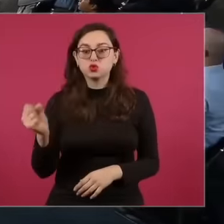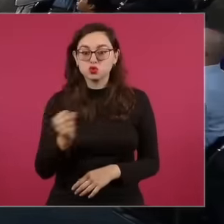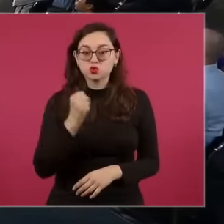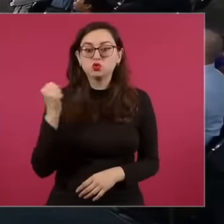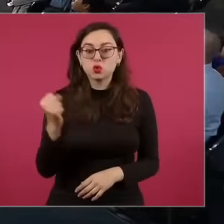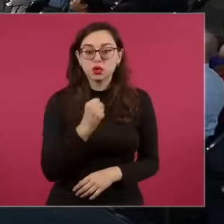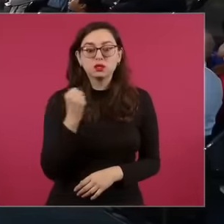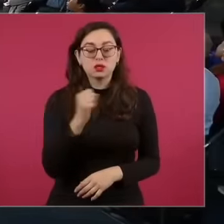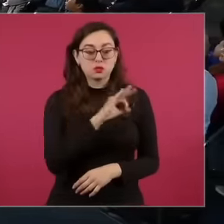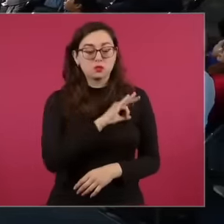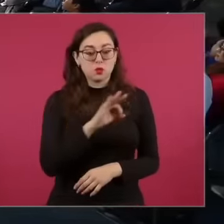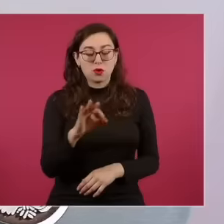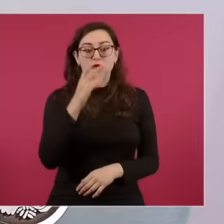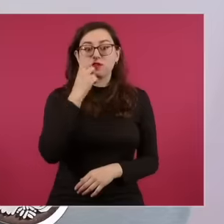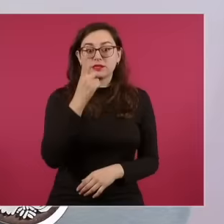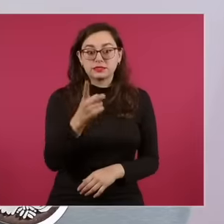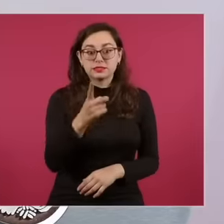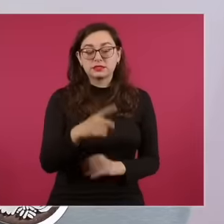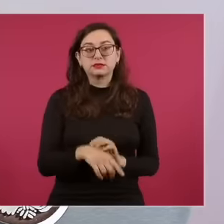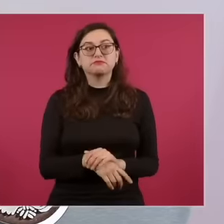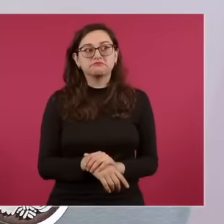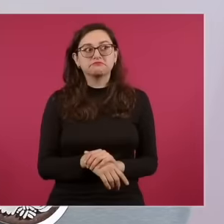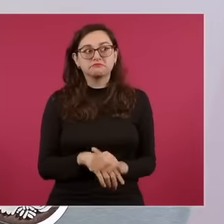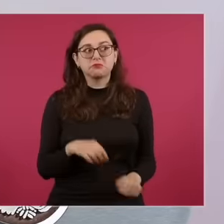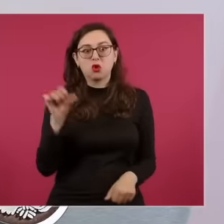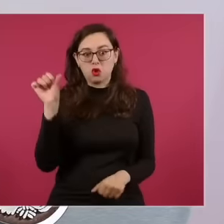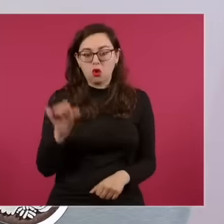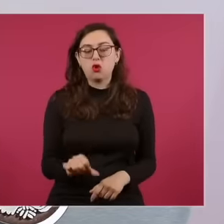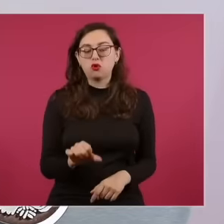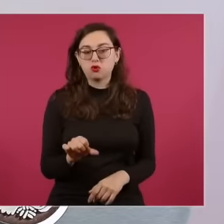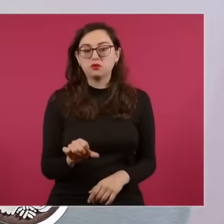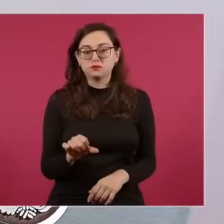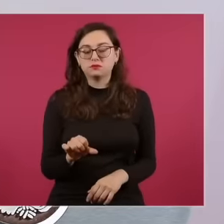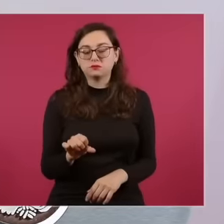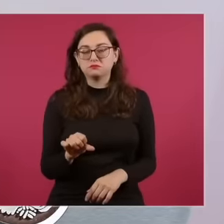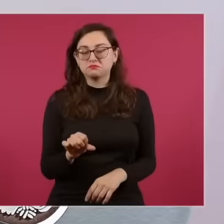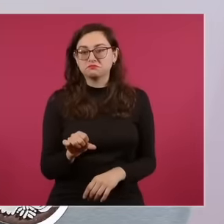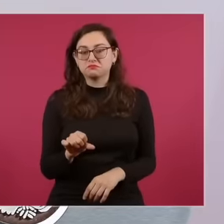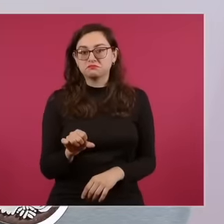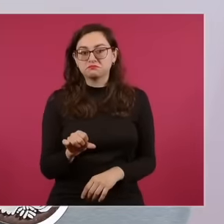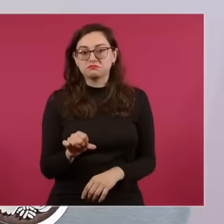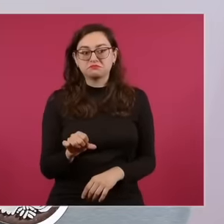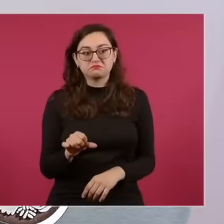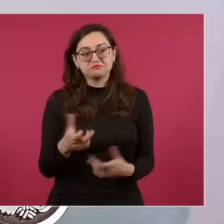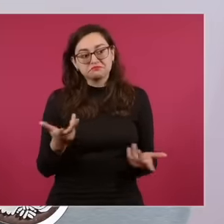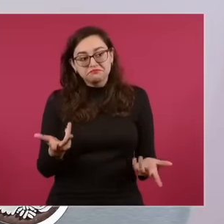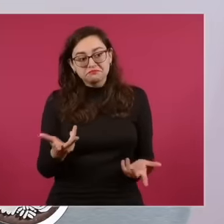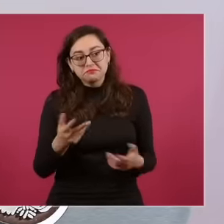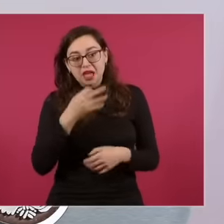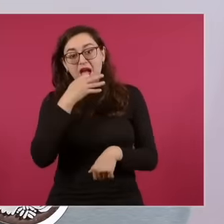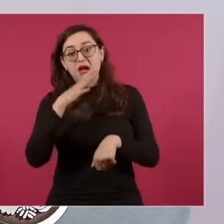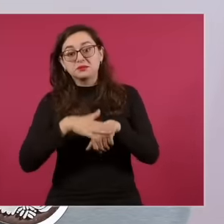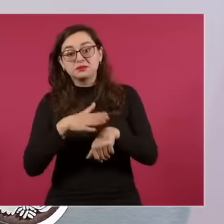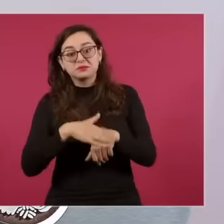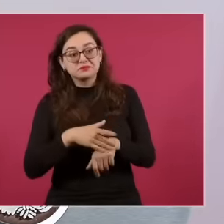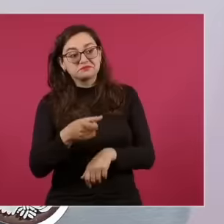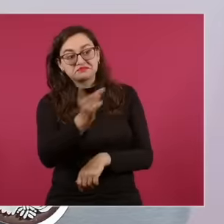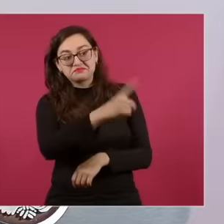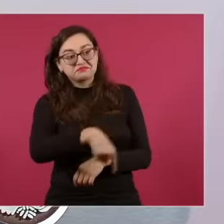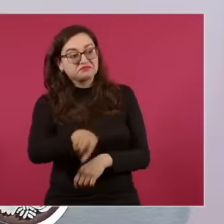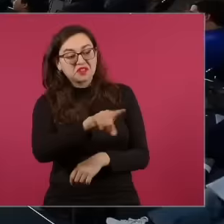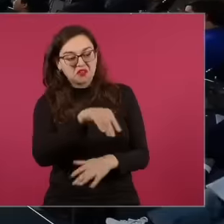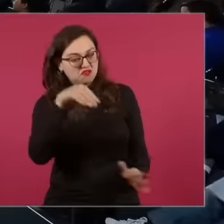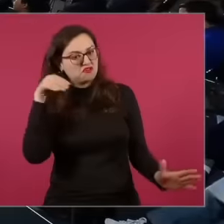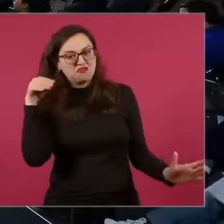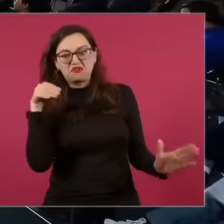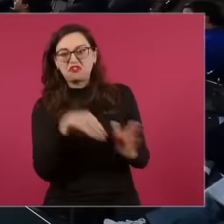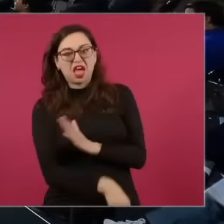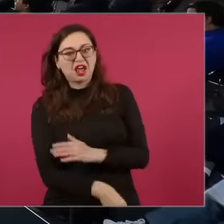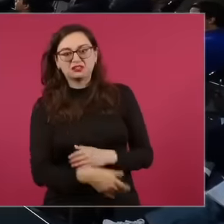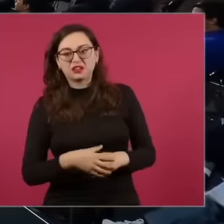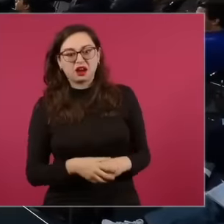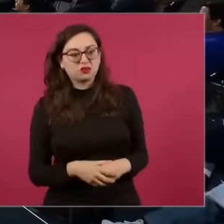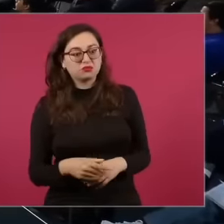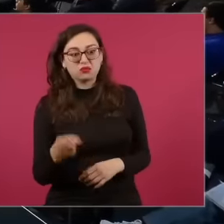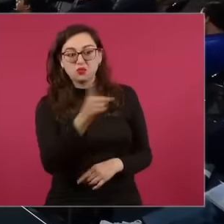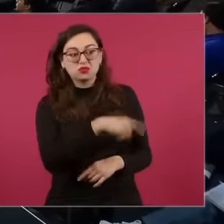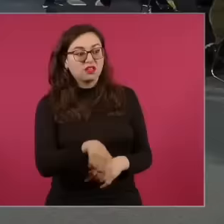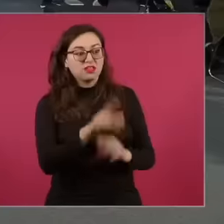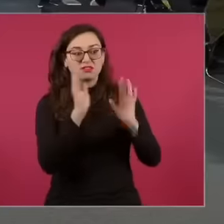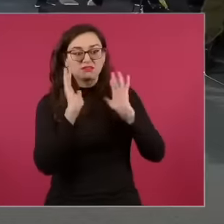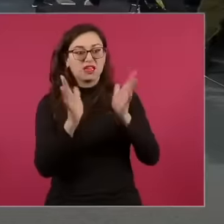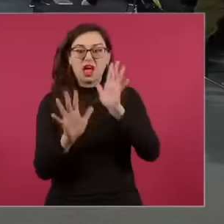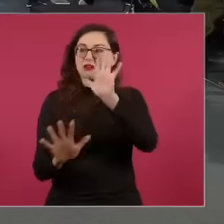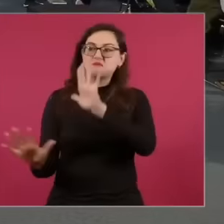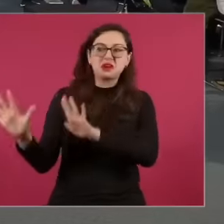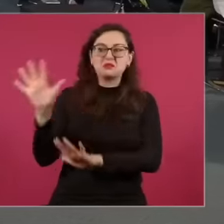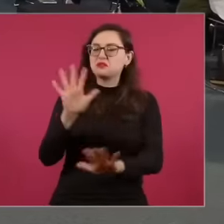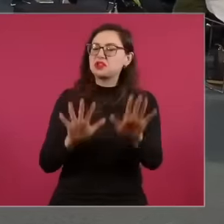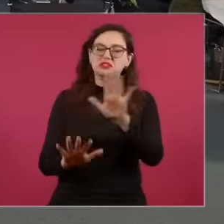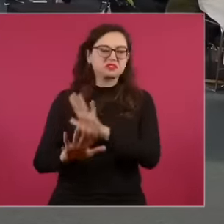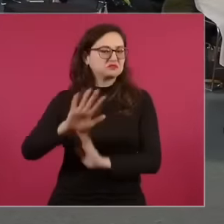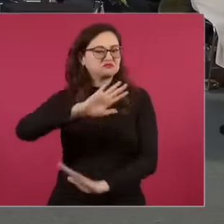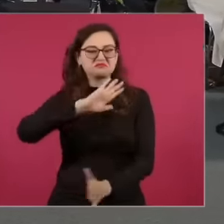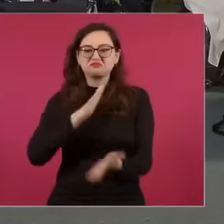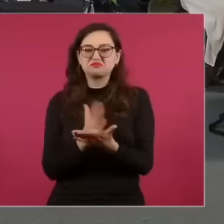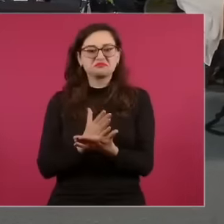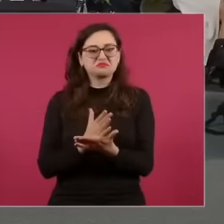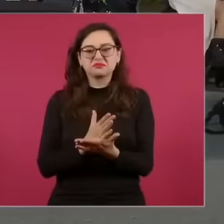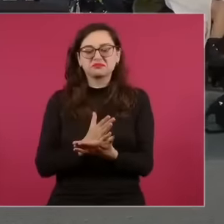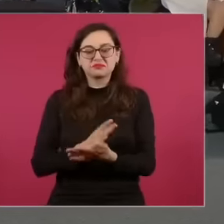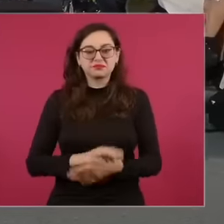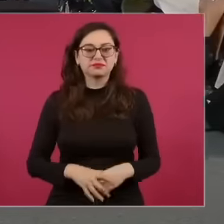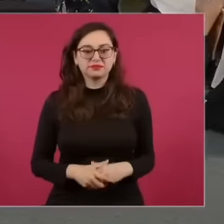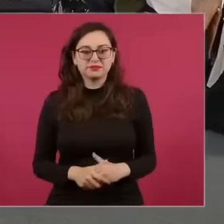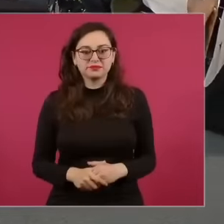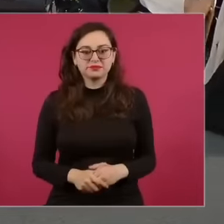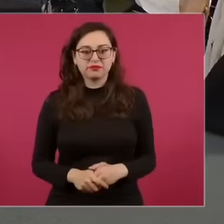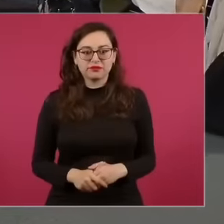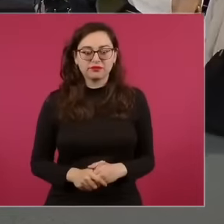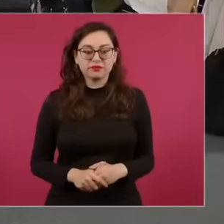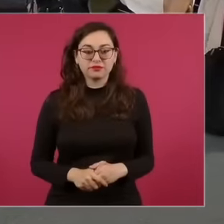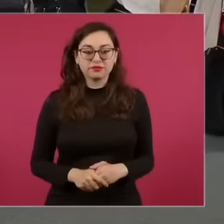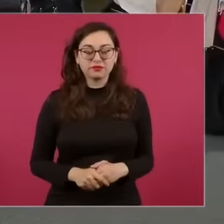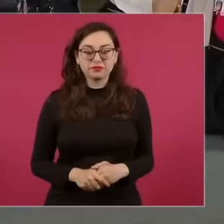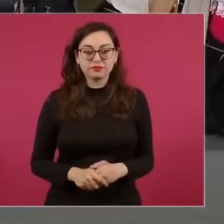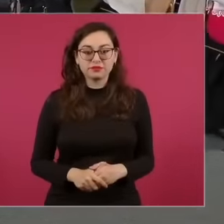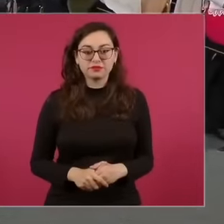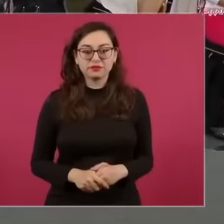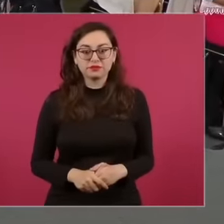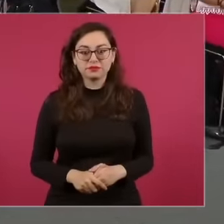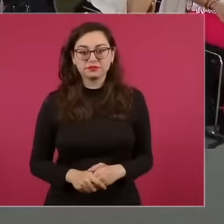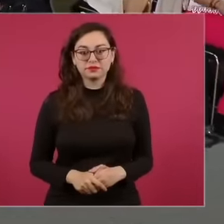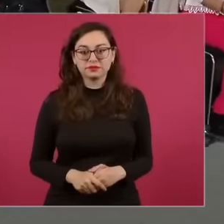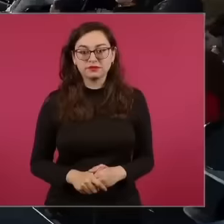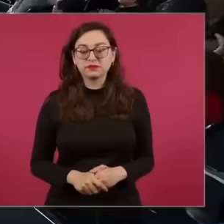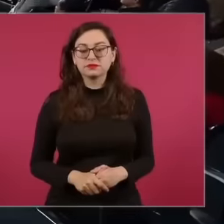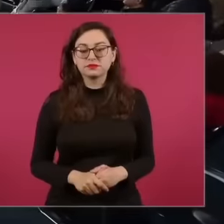this of this beginning of this meeting is that here they failed here the manipulation